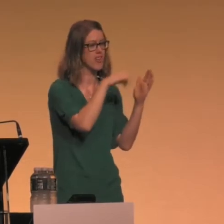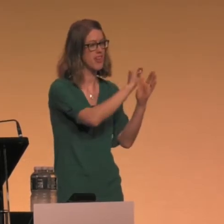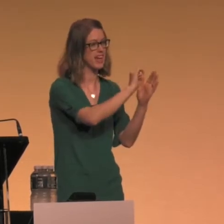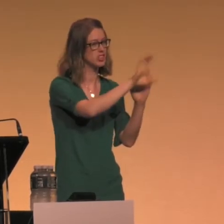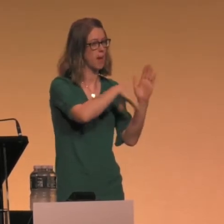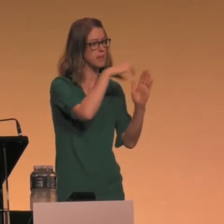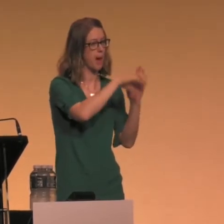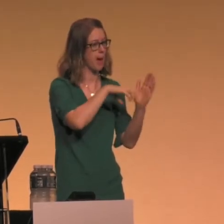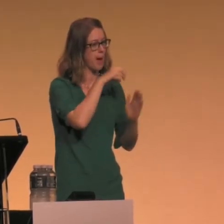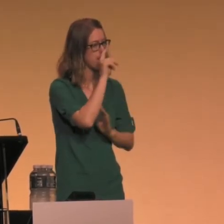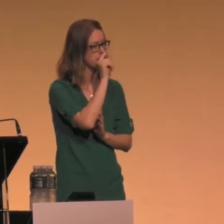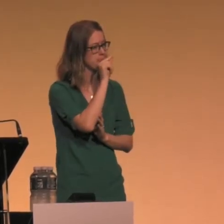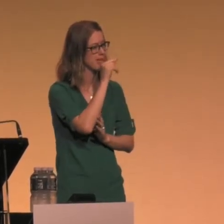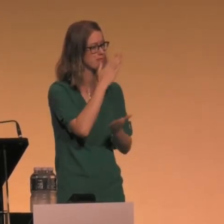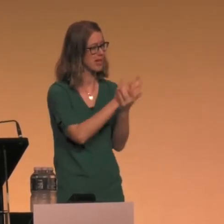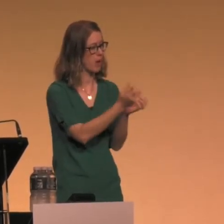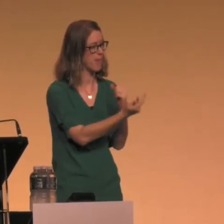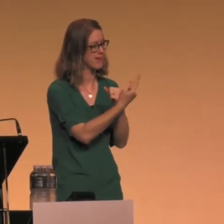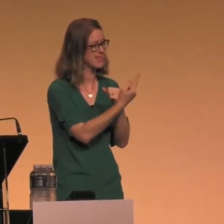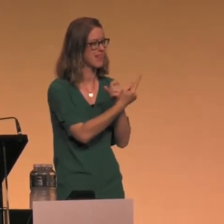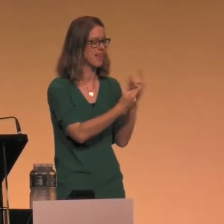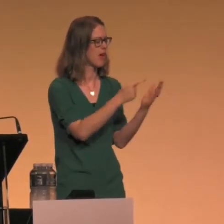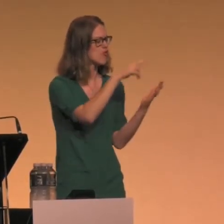was the most common response, and so, therefore, they thought